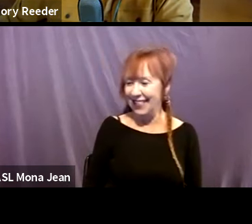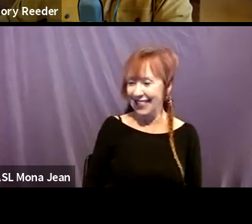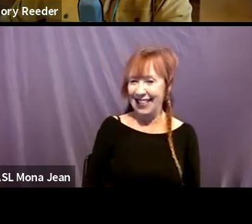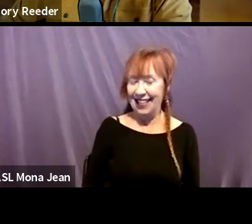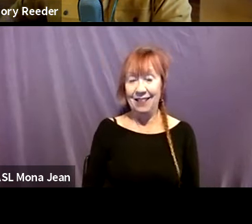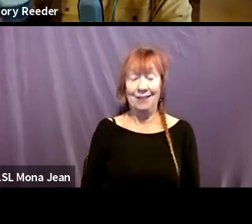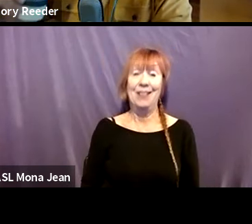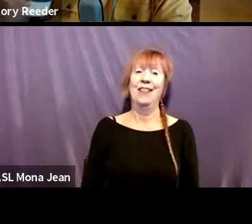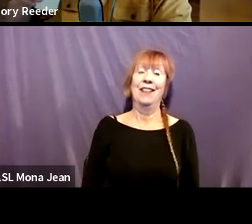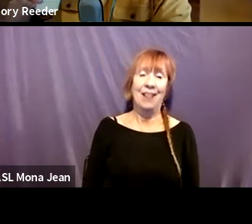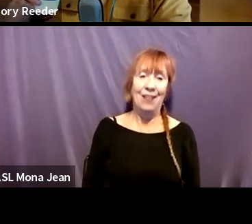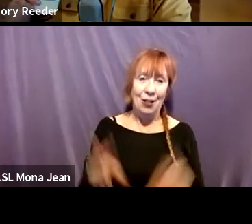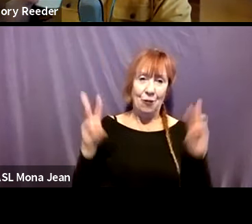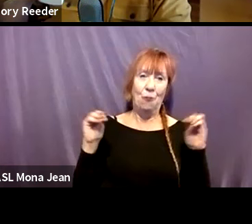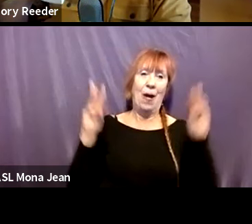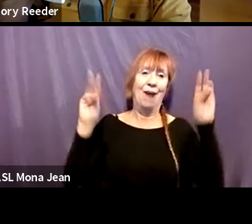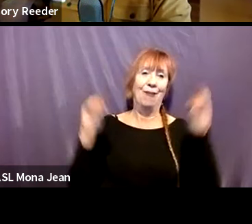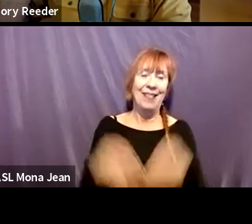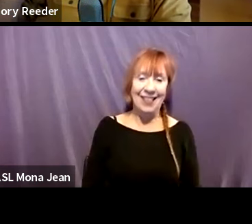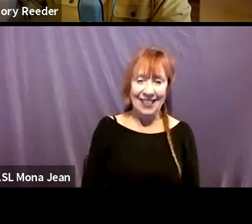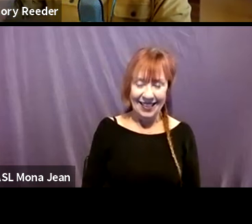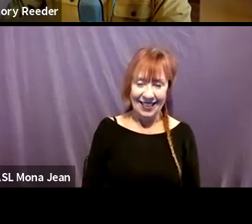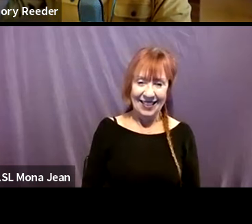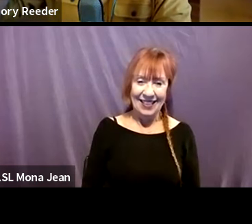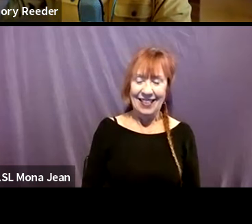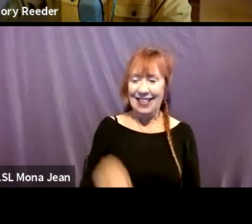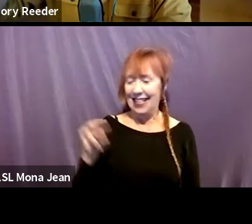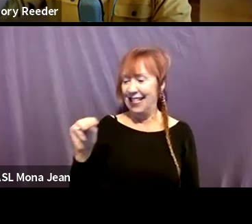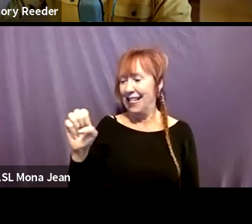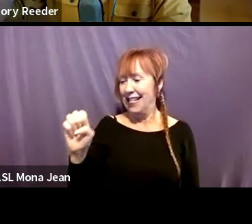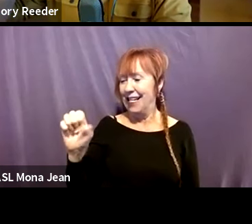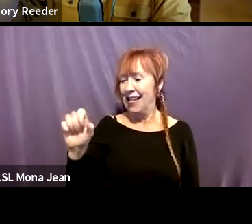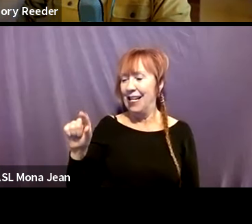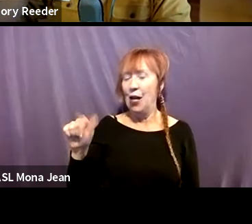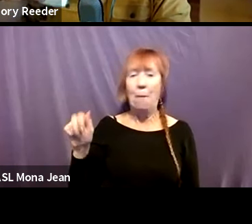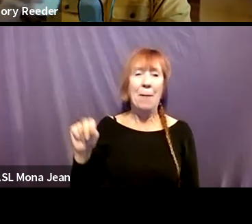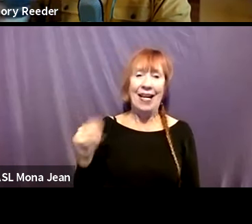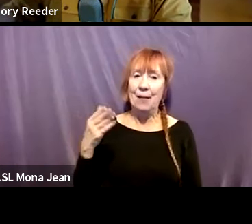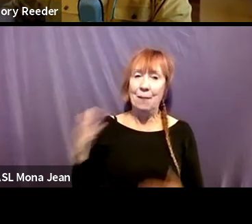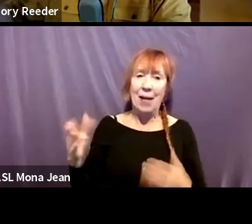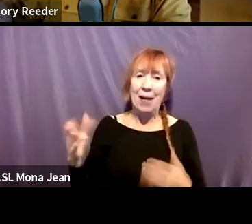Wow, because Meghan's not gonna see a Tyra Banks walking down the street.